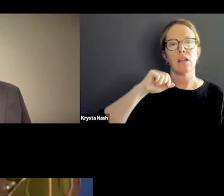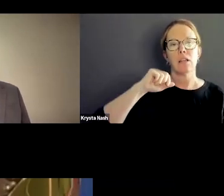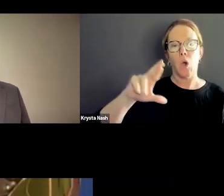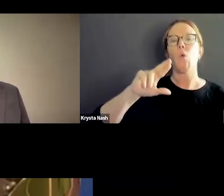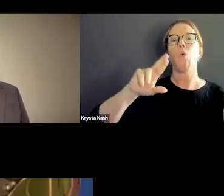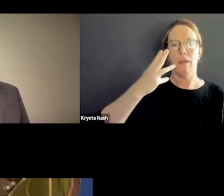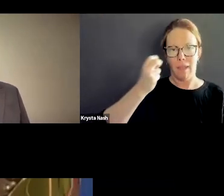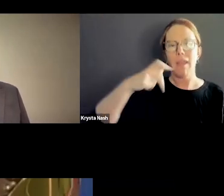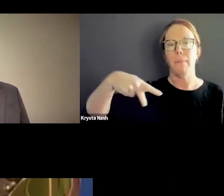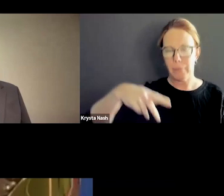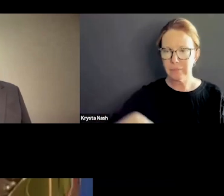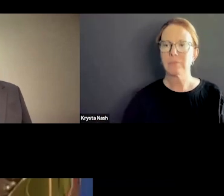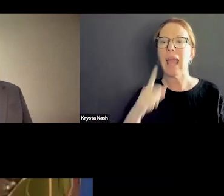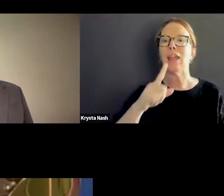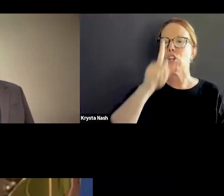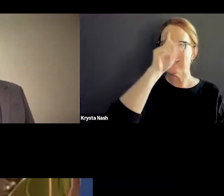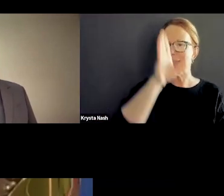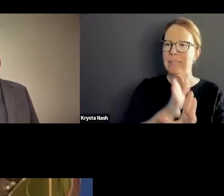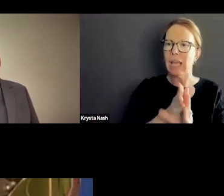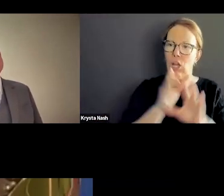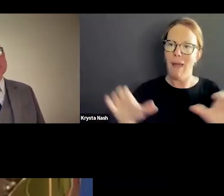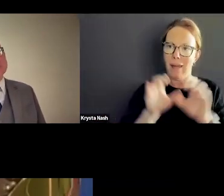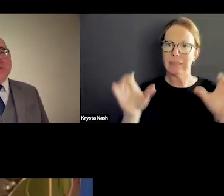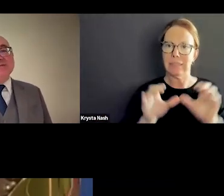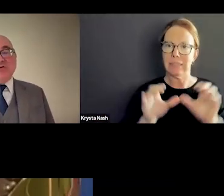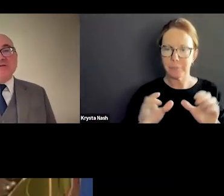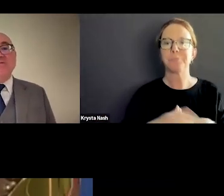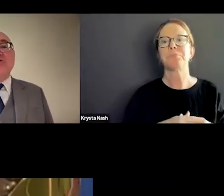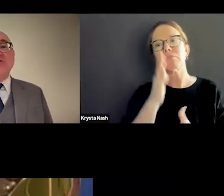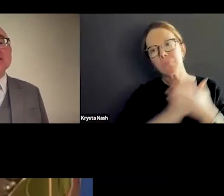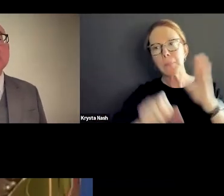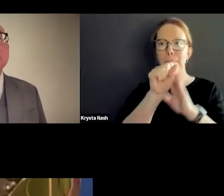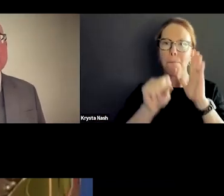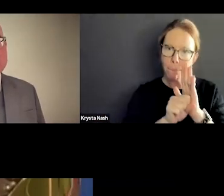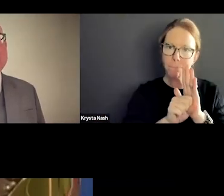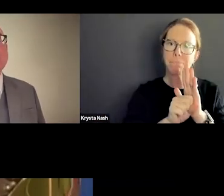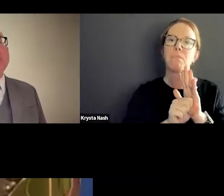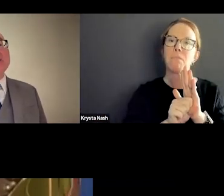and are psychoactive and we reminded them that there because some states, of course, of course it is still illegal.